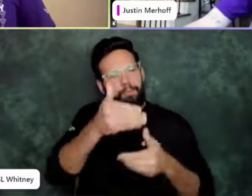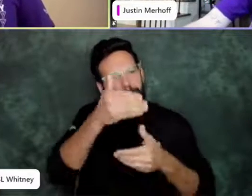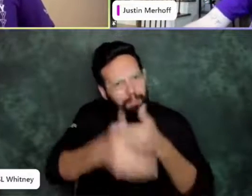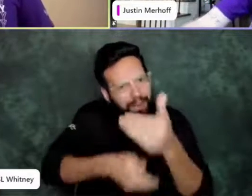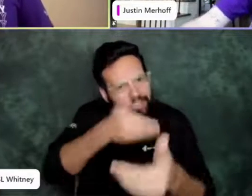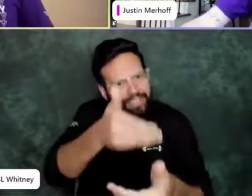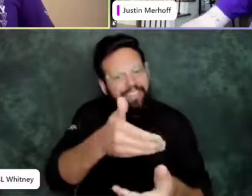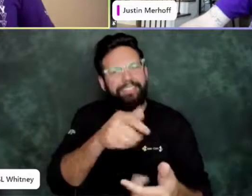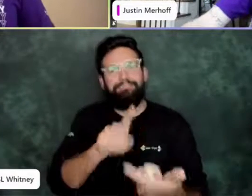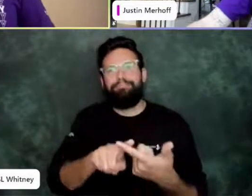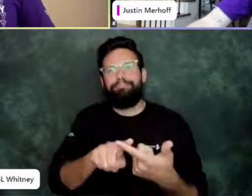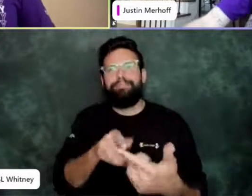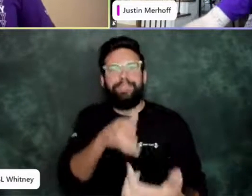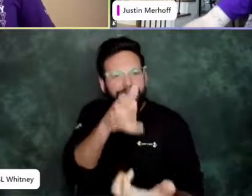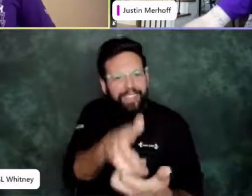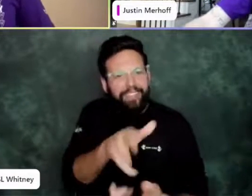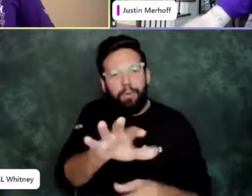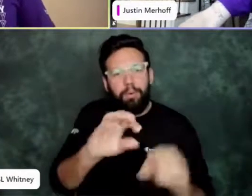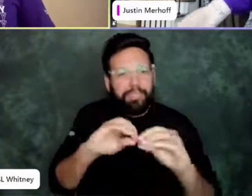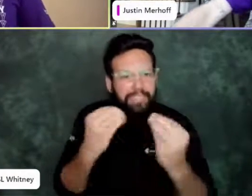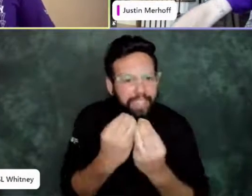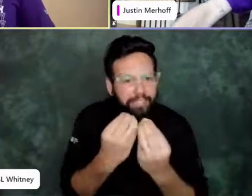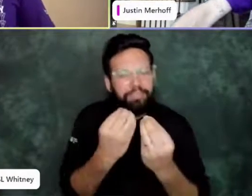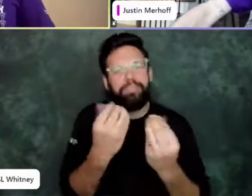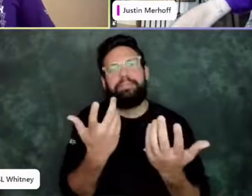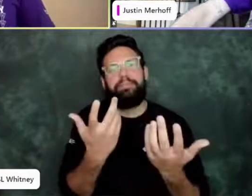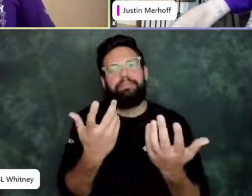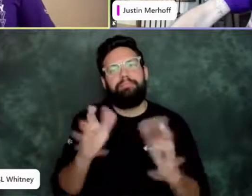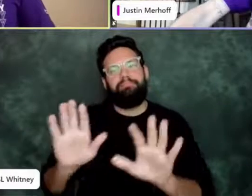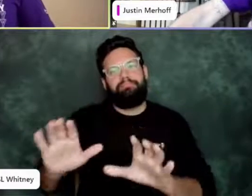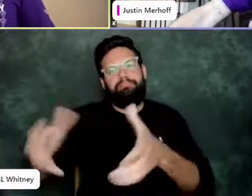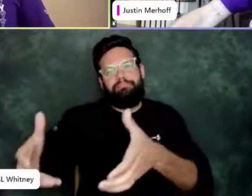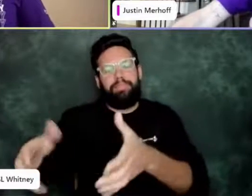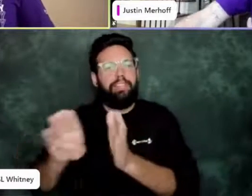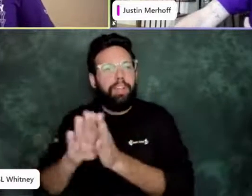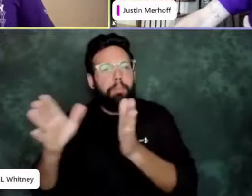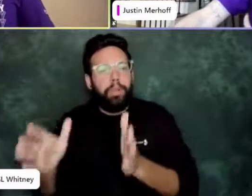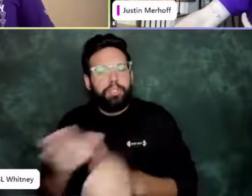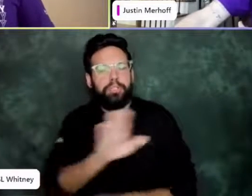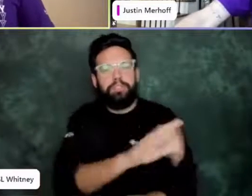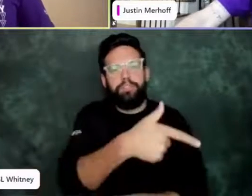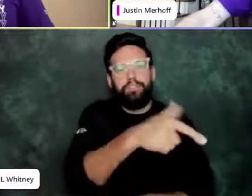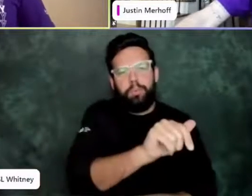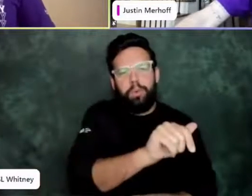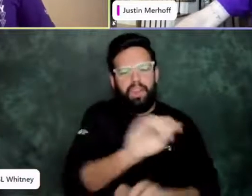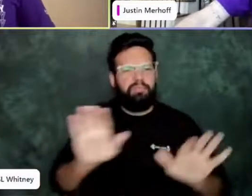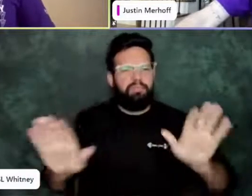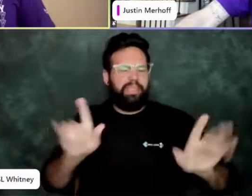with the different responsibilities of developers, QA, etc. is very customer dependent.